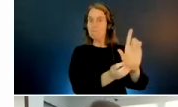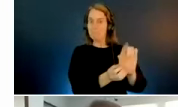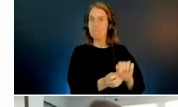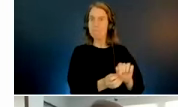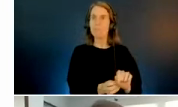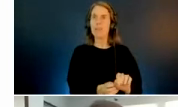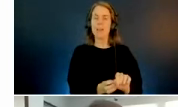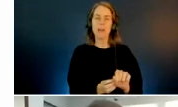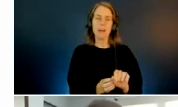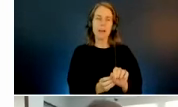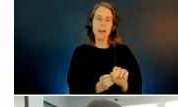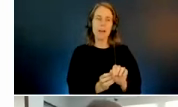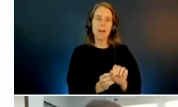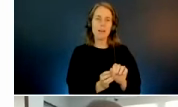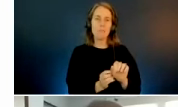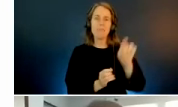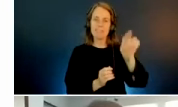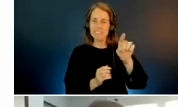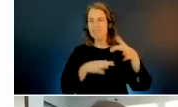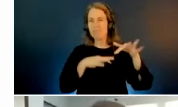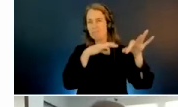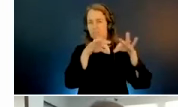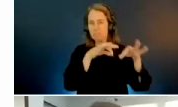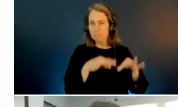to talk a little bit about some of the things that they offer on the se votes website because